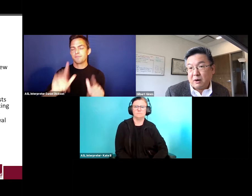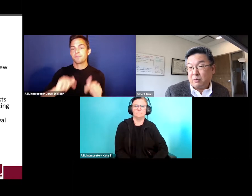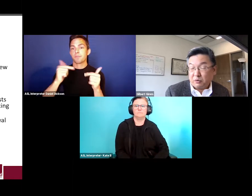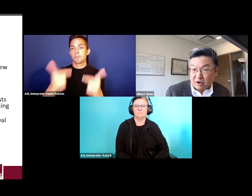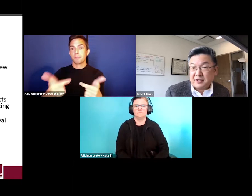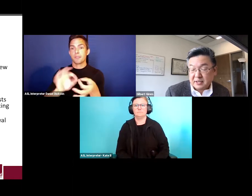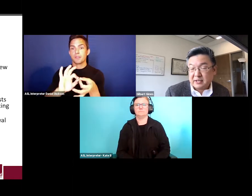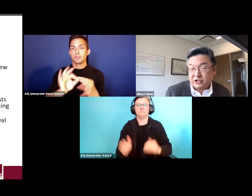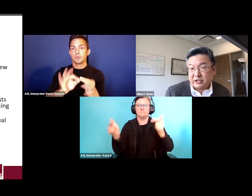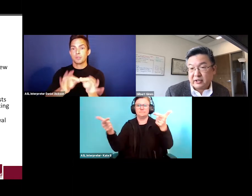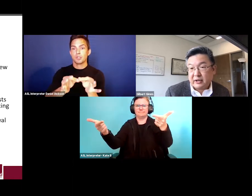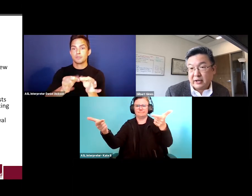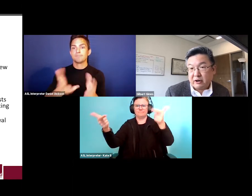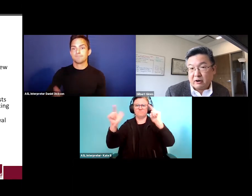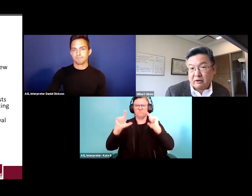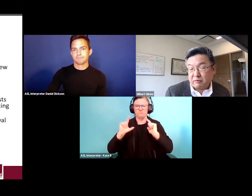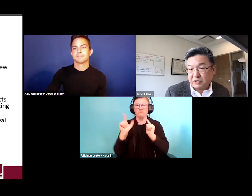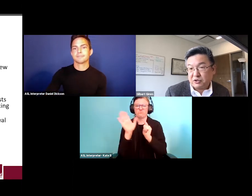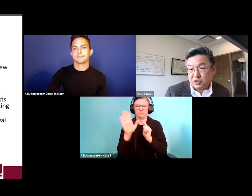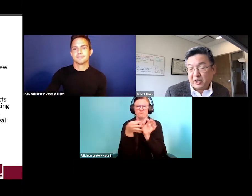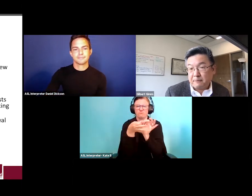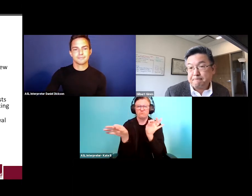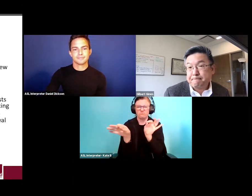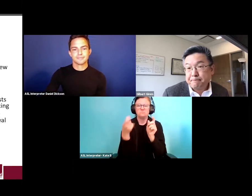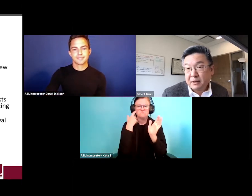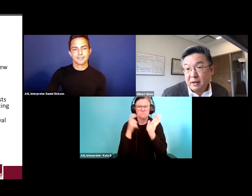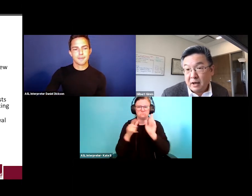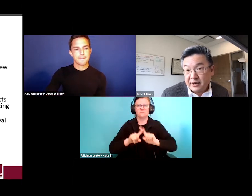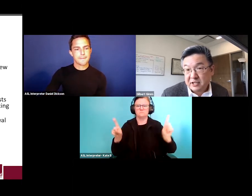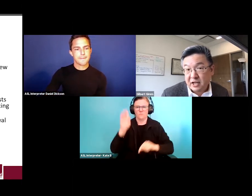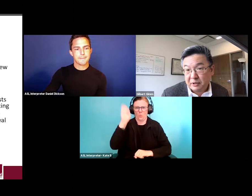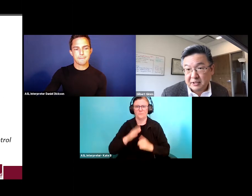we'll draw this distinction in our research as well. Next slide please.